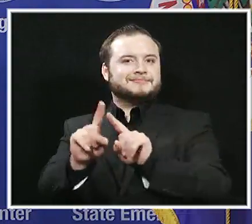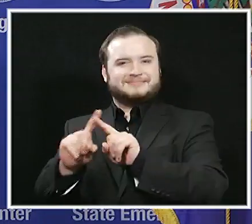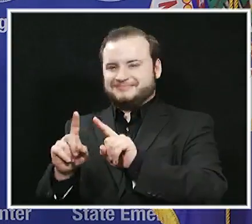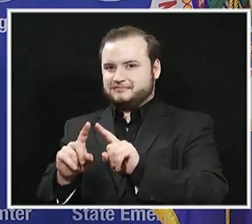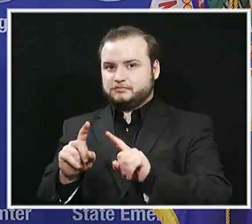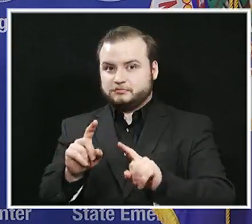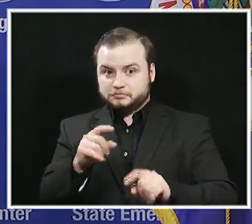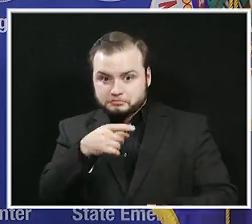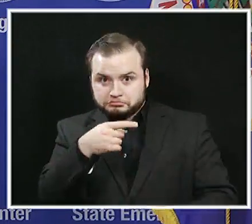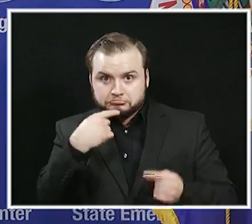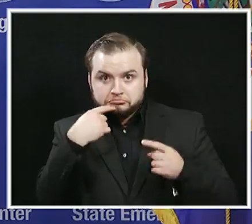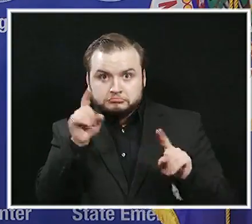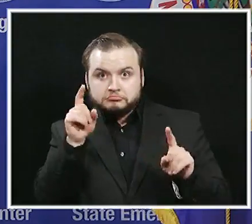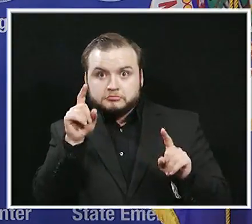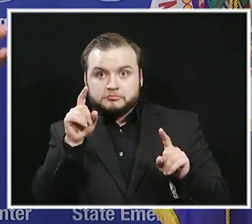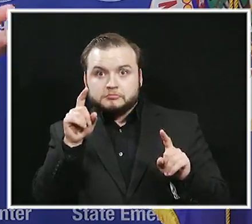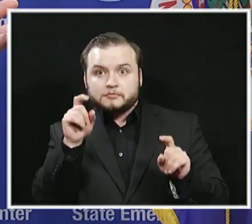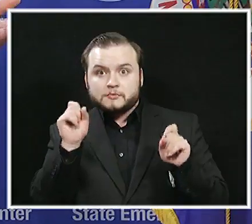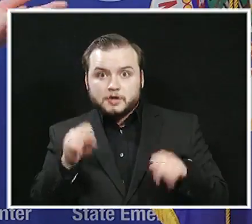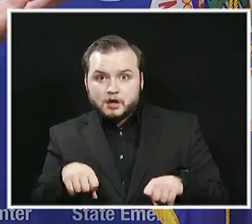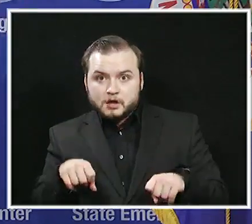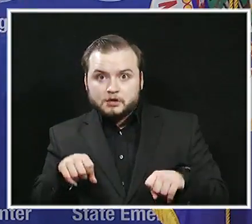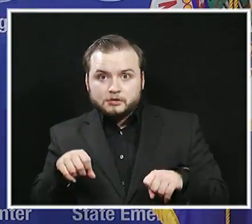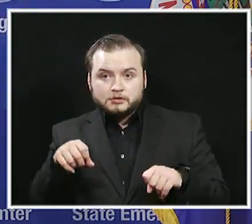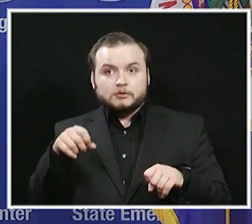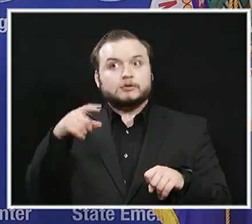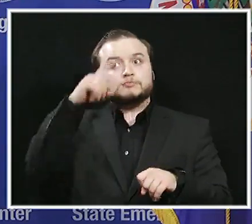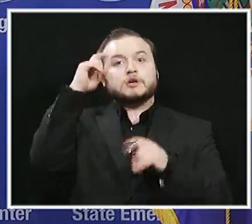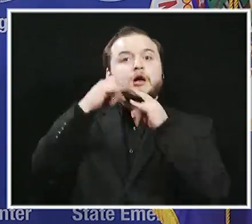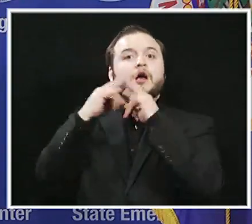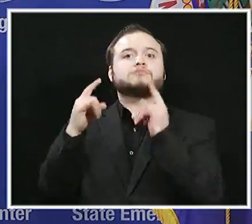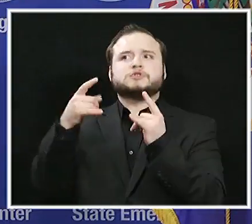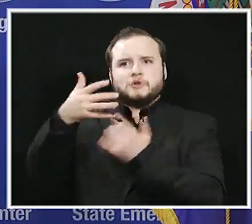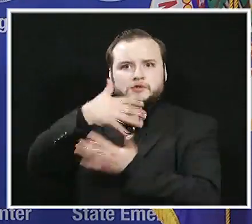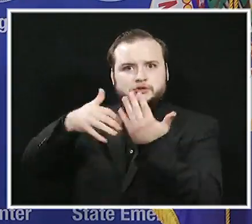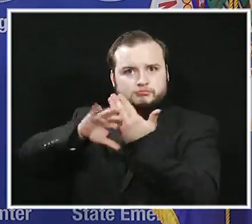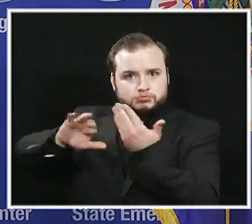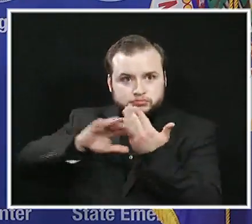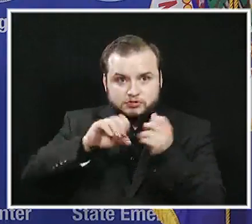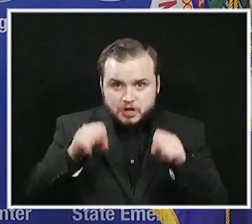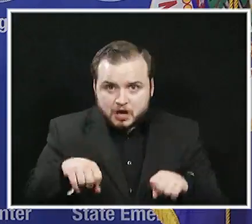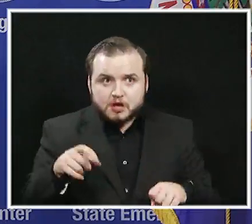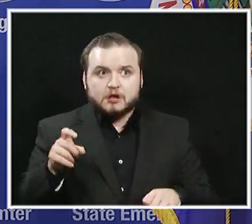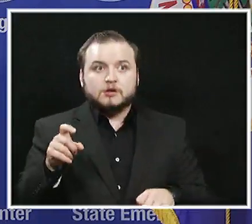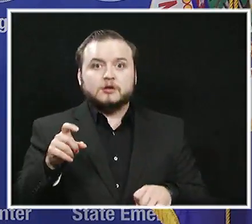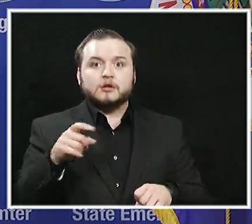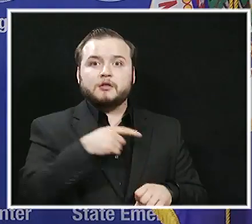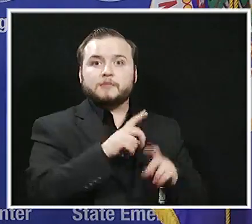things, we've not issued that on there. I think each situation would be different. If it's possible to socially distance a summer camp in